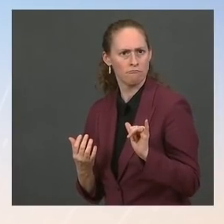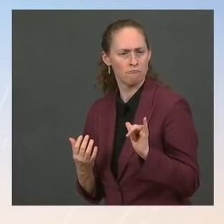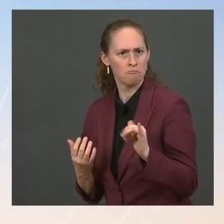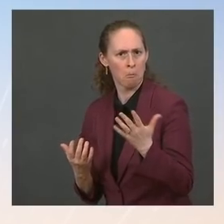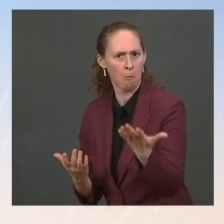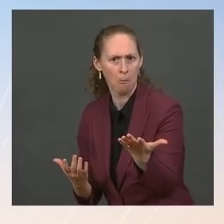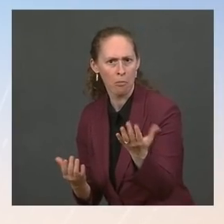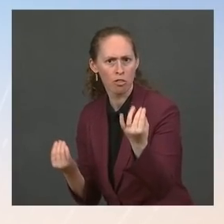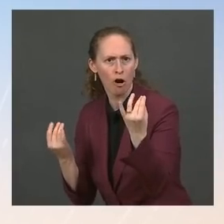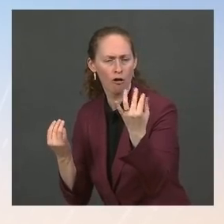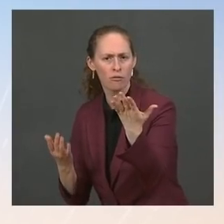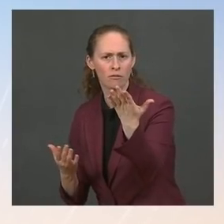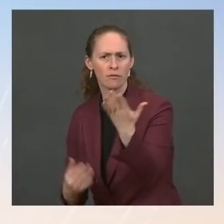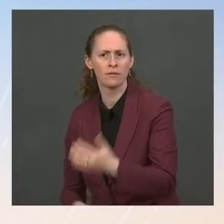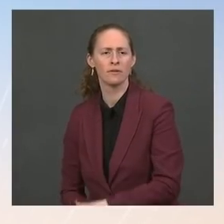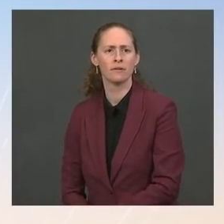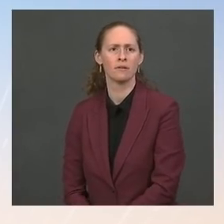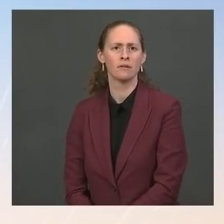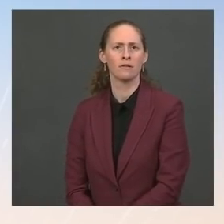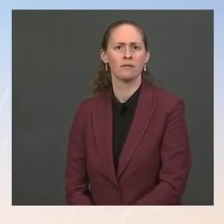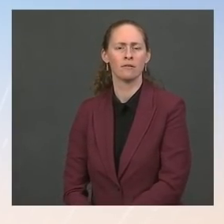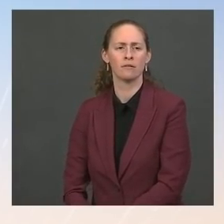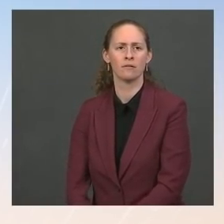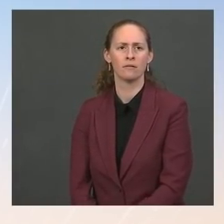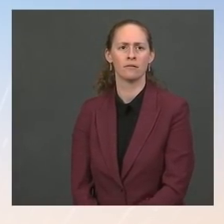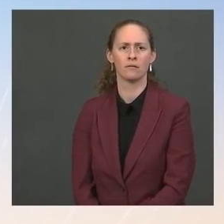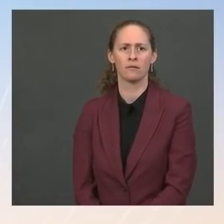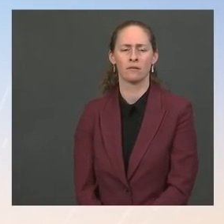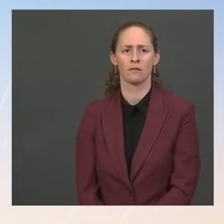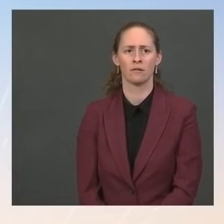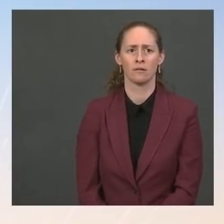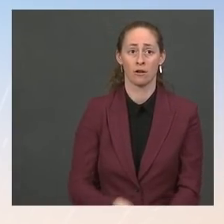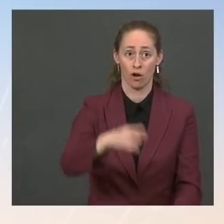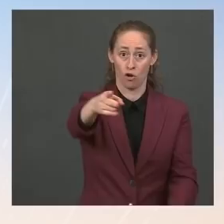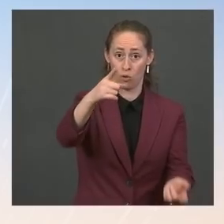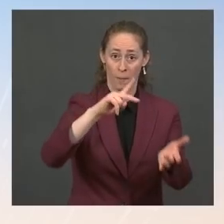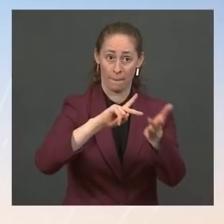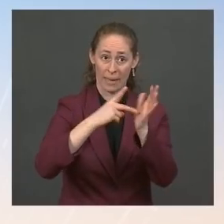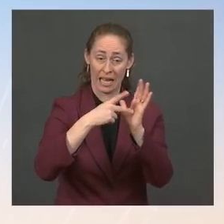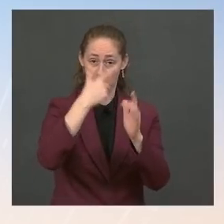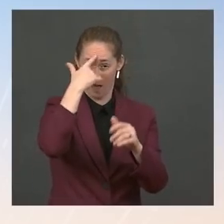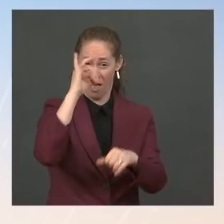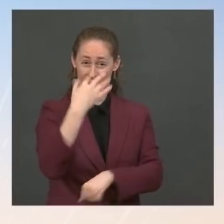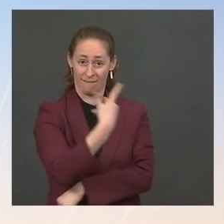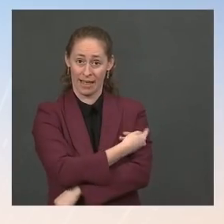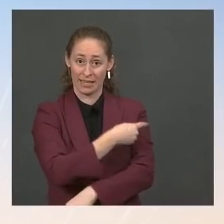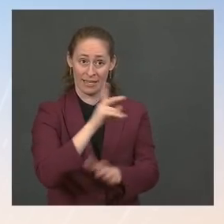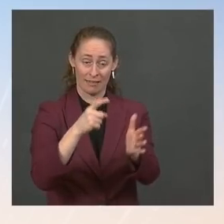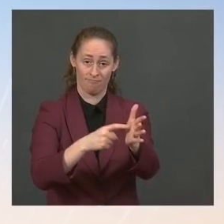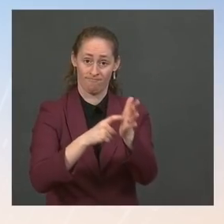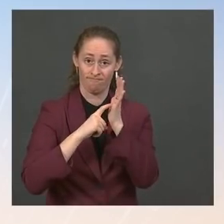because of the vaccine mandate -- The Press: Right. Ms. Psaki: -- being implemented? And is it specific companies? I just haven't seen this data, so give me a little more information.